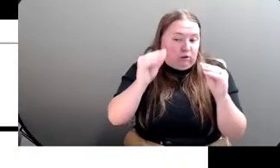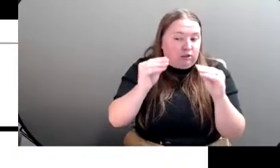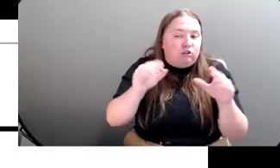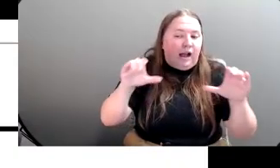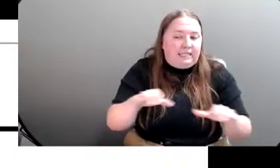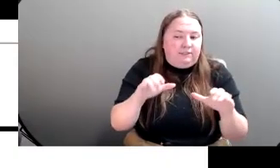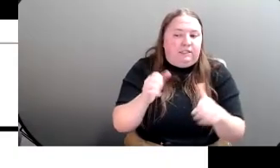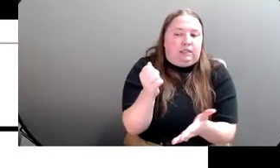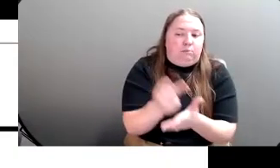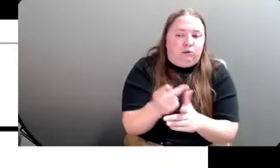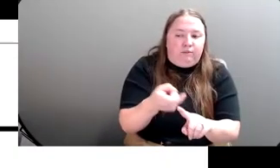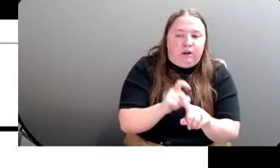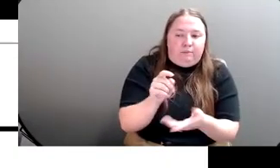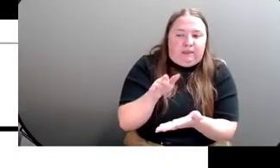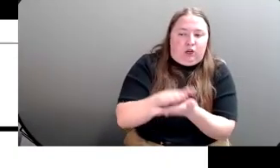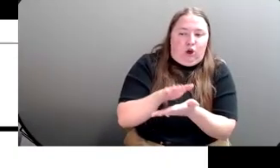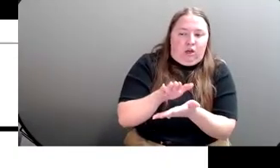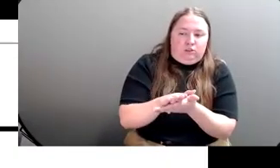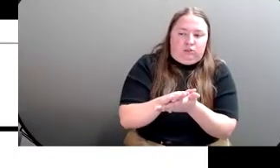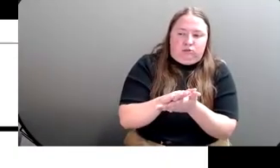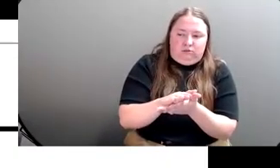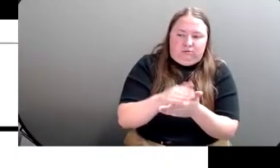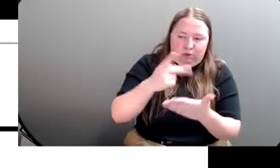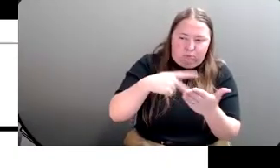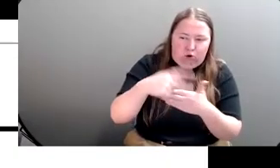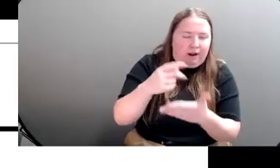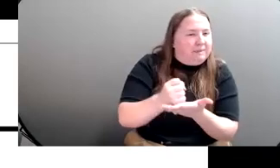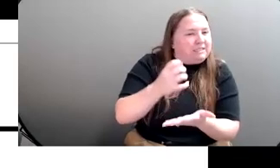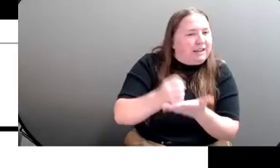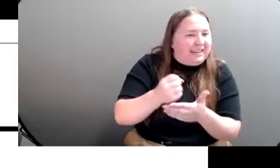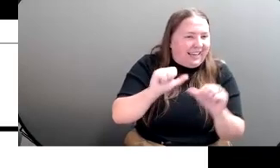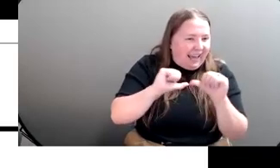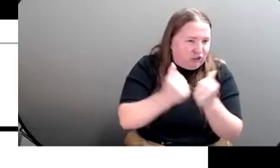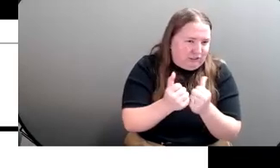approved by the institution's accrediting agency, which is ACCJC.